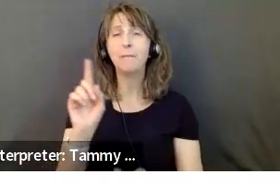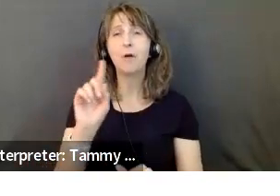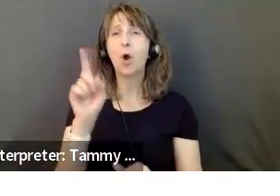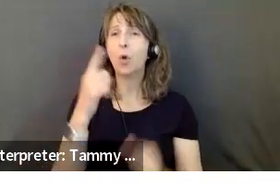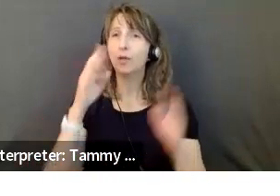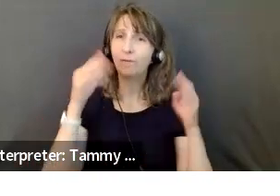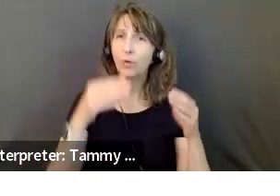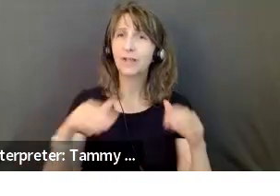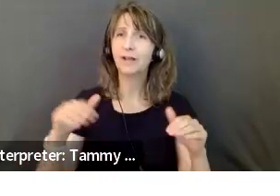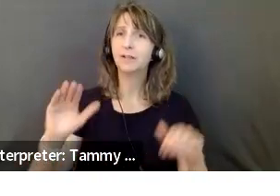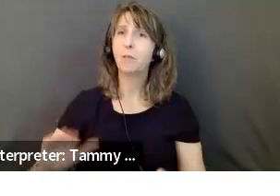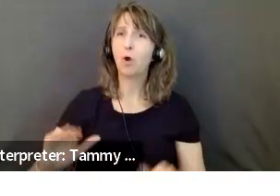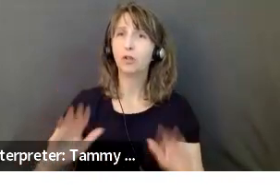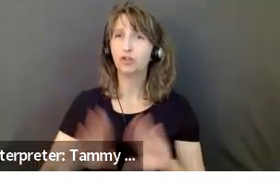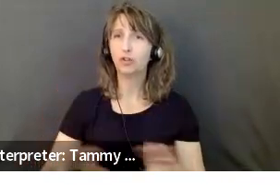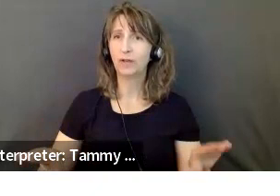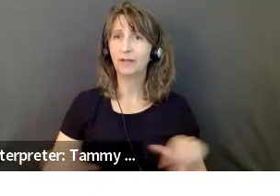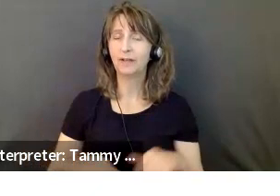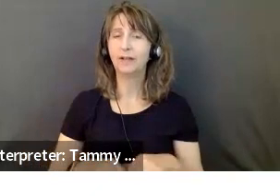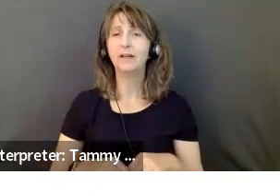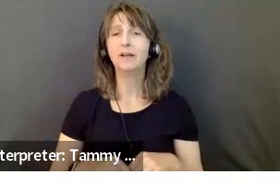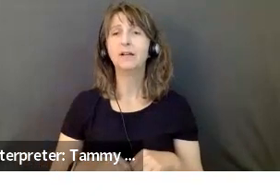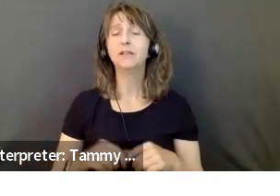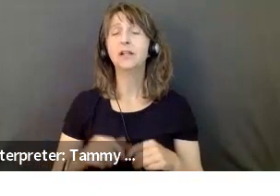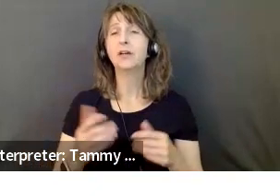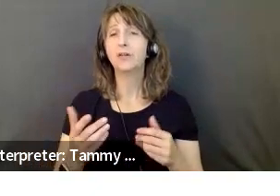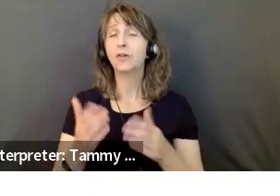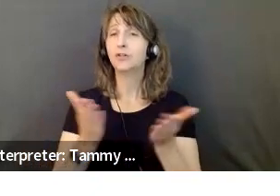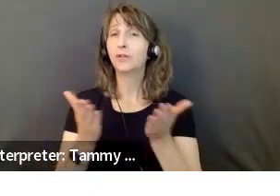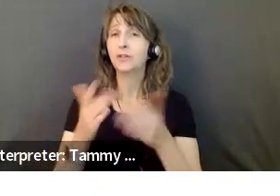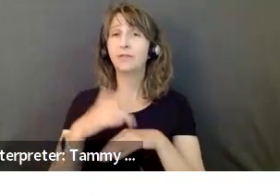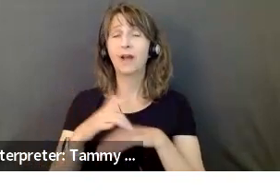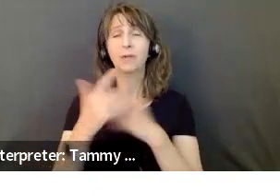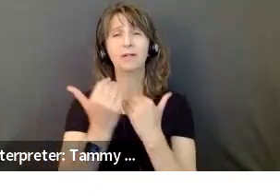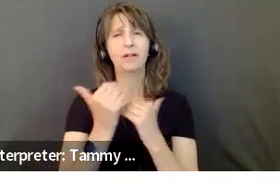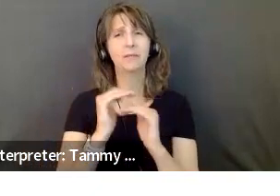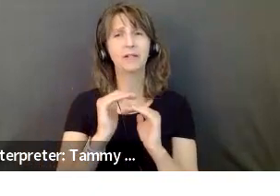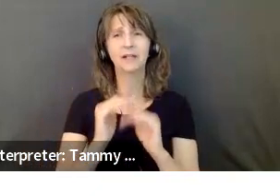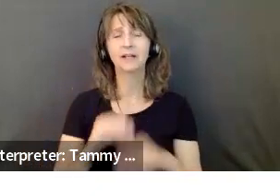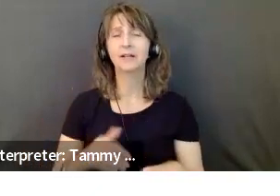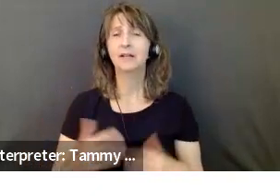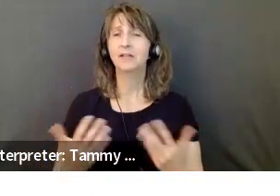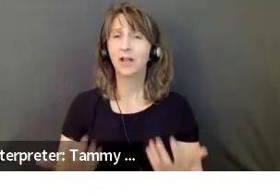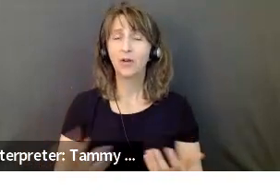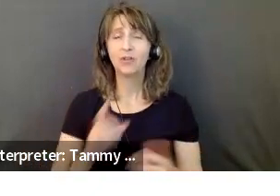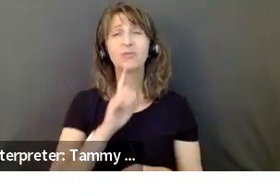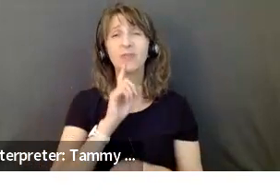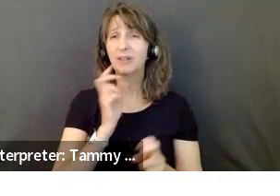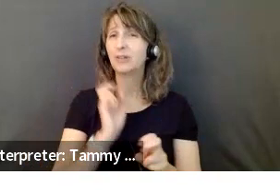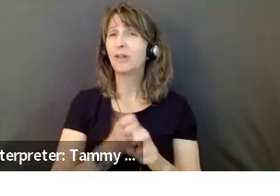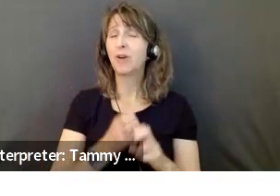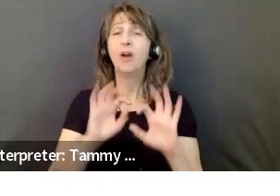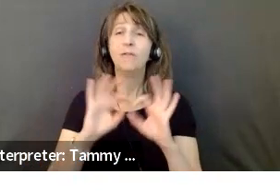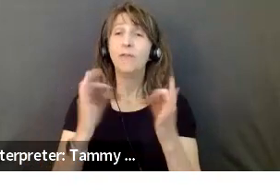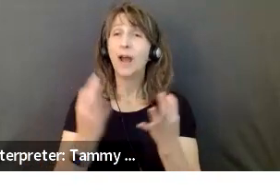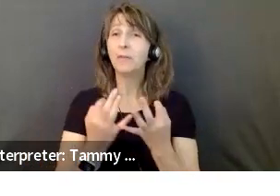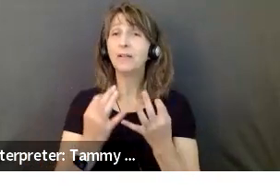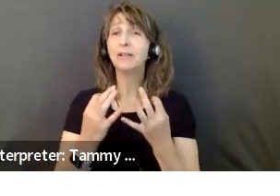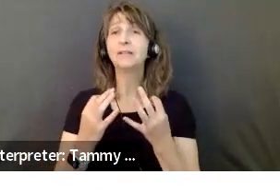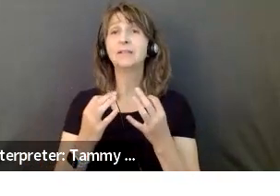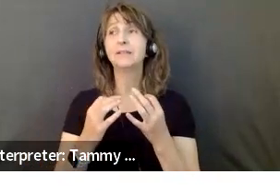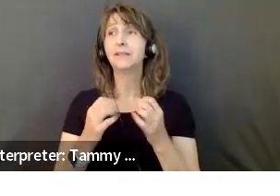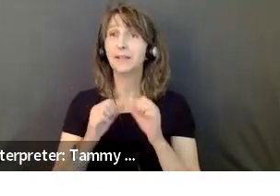So the services that are available were very limited. And it just became difficult. And families just continually express.